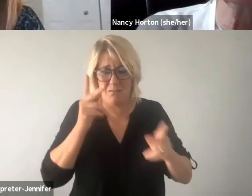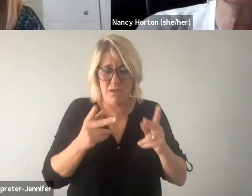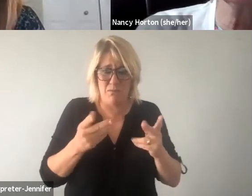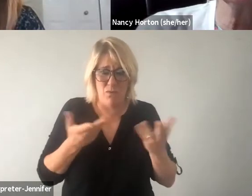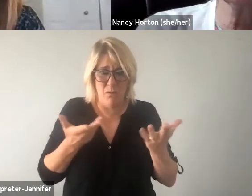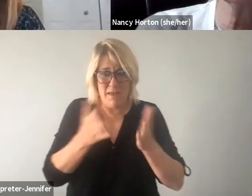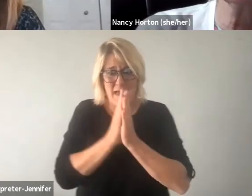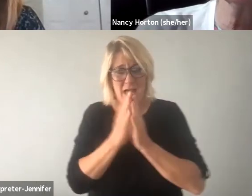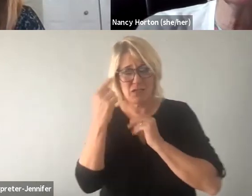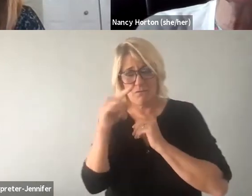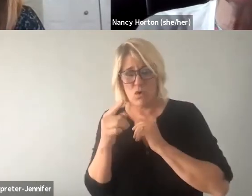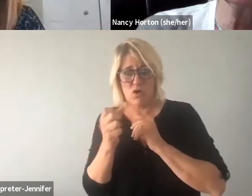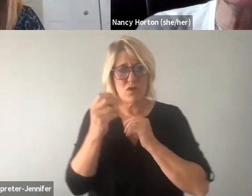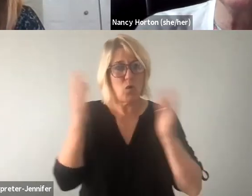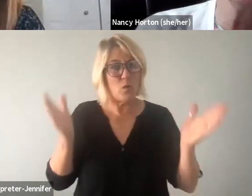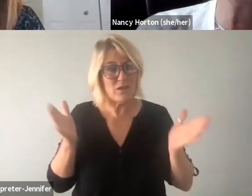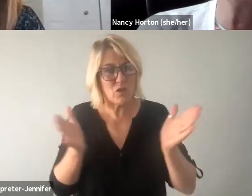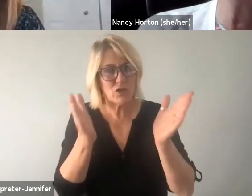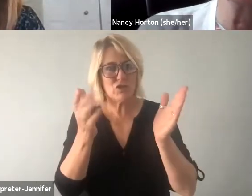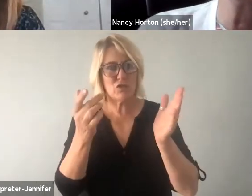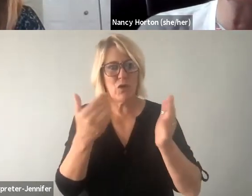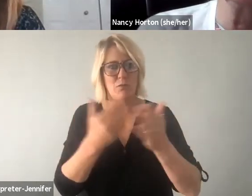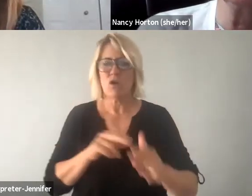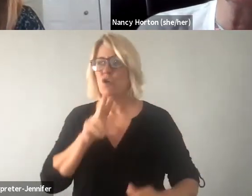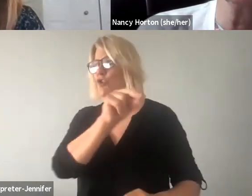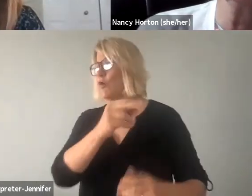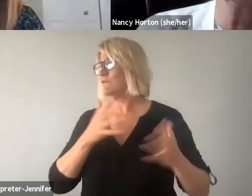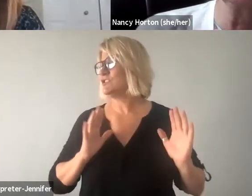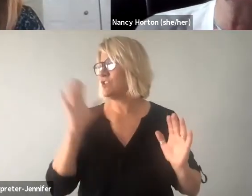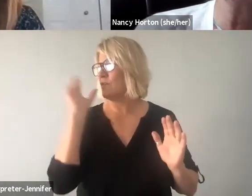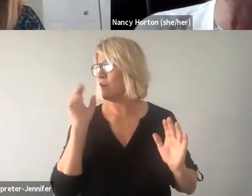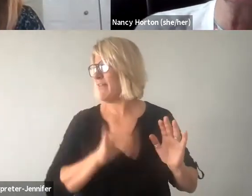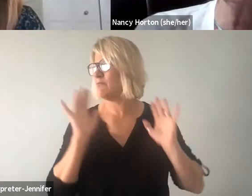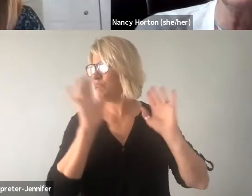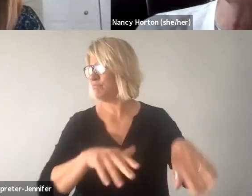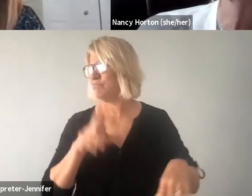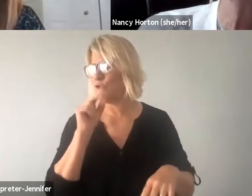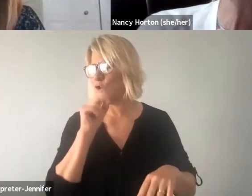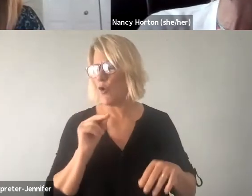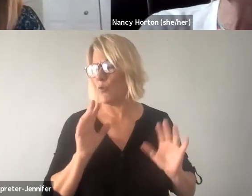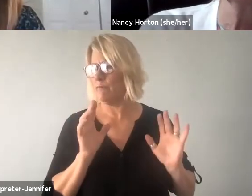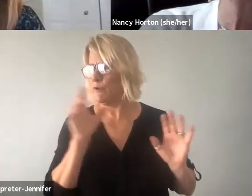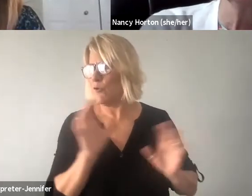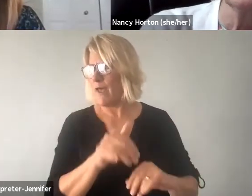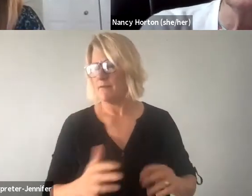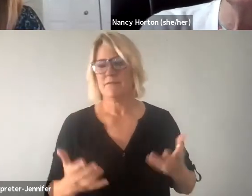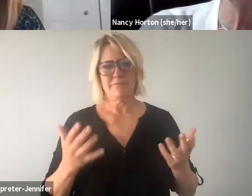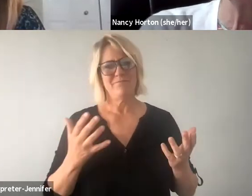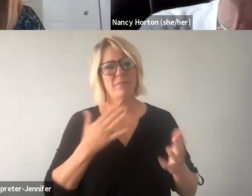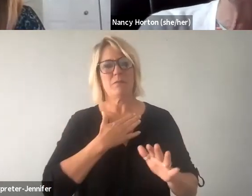are just a few examples. There could be all kinds of other things that folks might ask for, so we just encourage